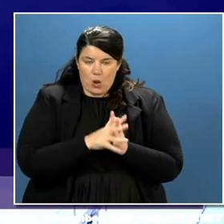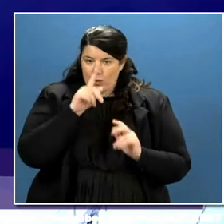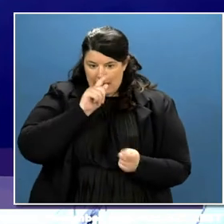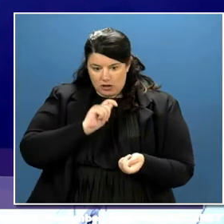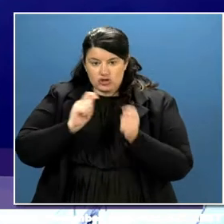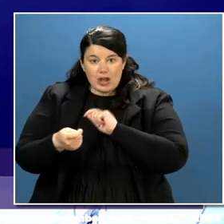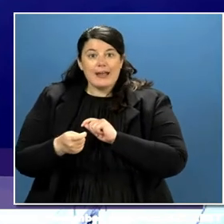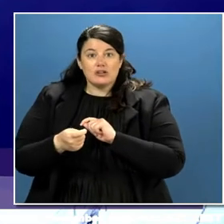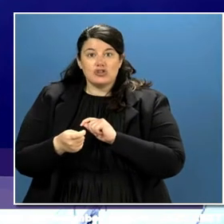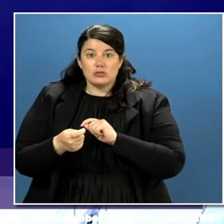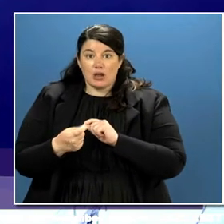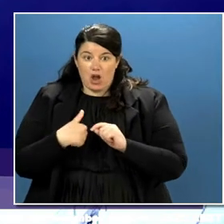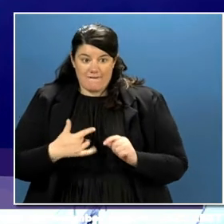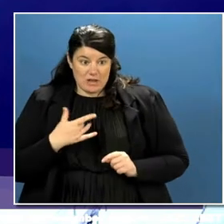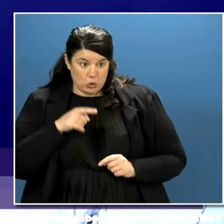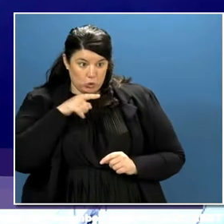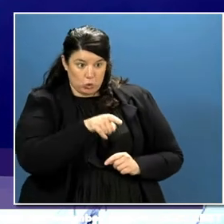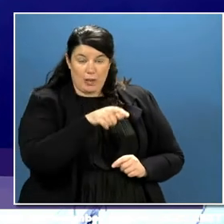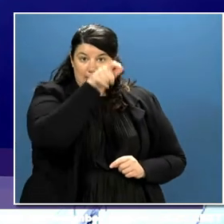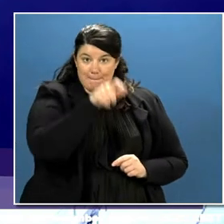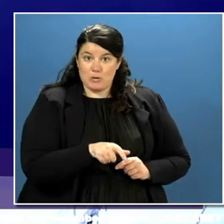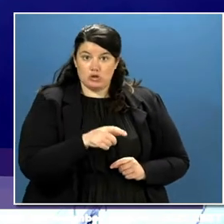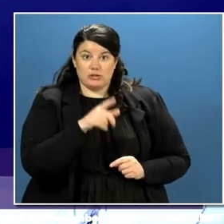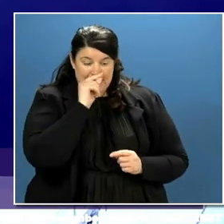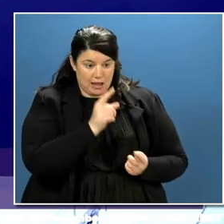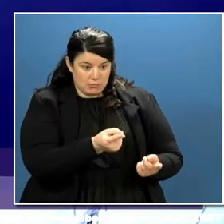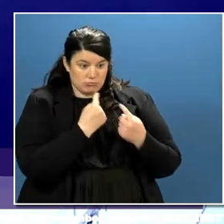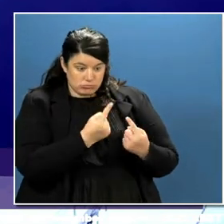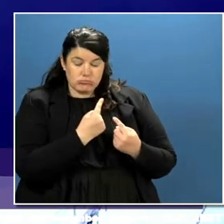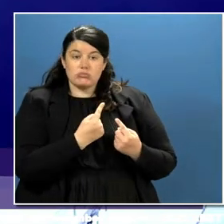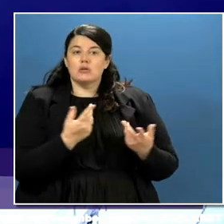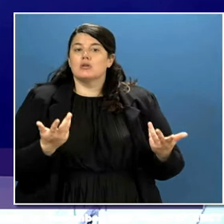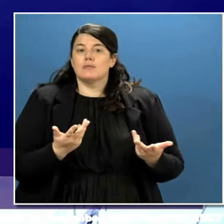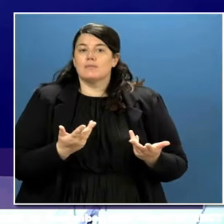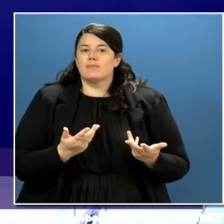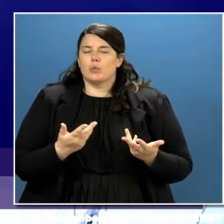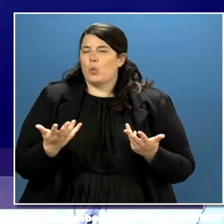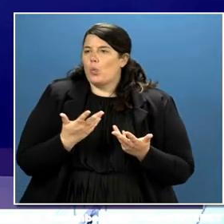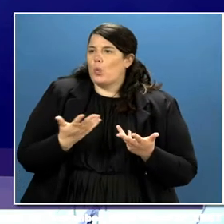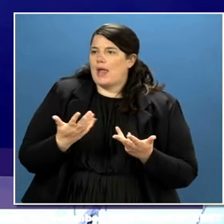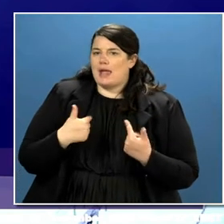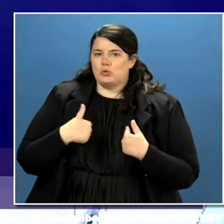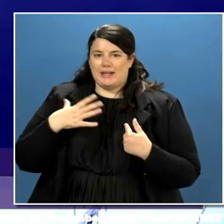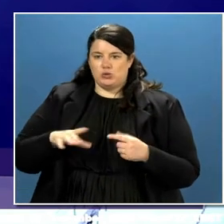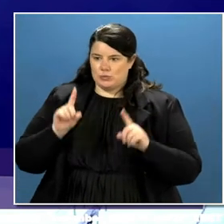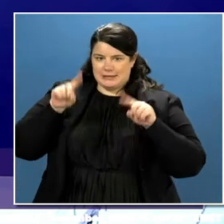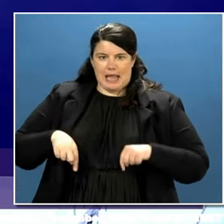I suspect you are the person that is likely to give this advice. Where have we got to start at its most urgent?